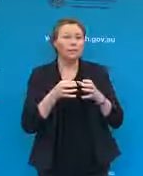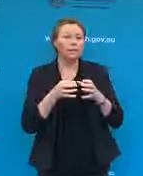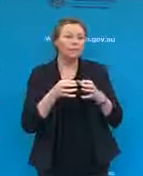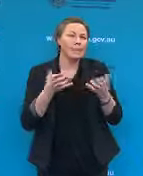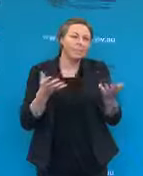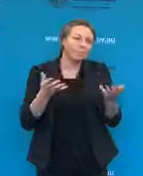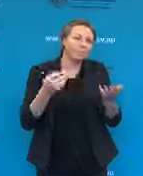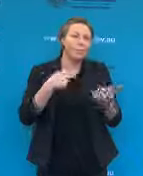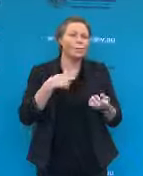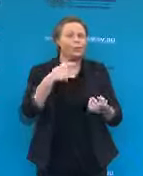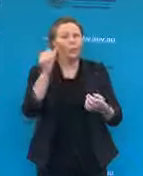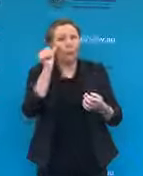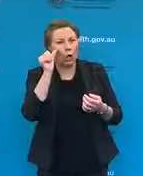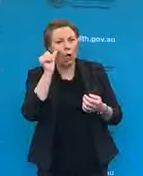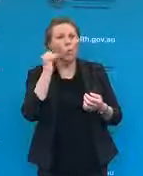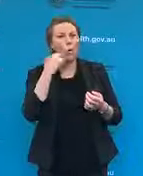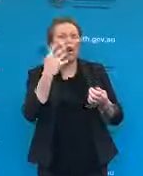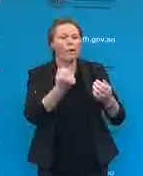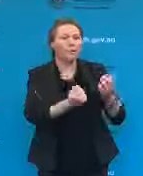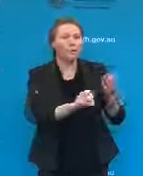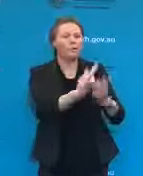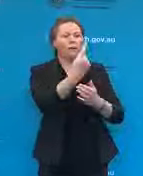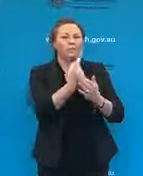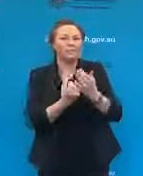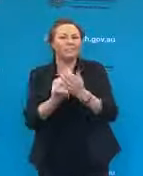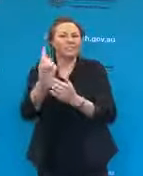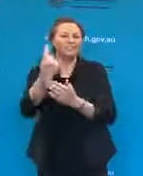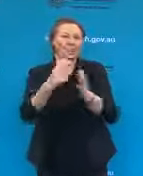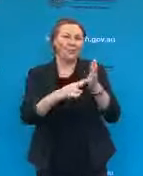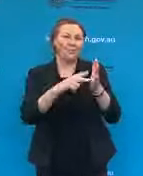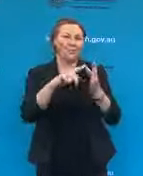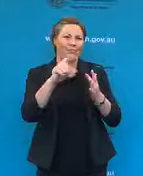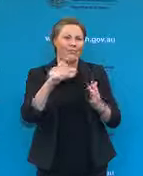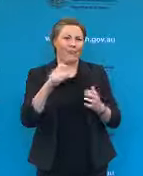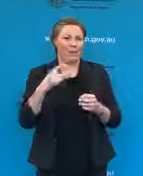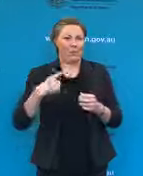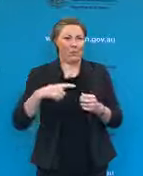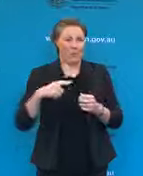some continuing cases in Victoria given the peak that occurred towards the end